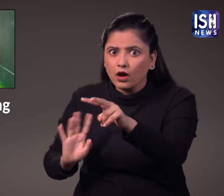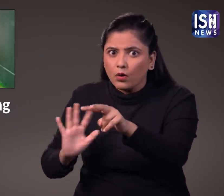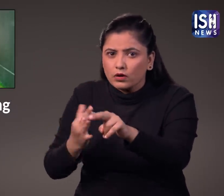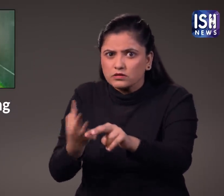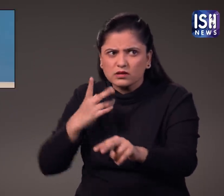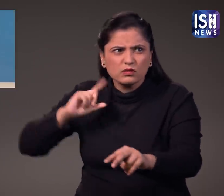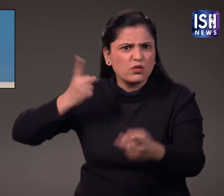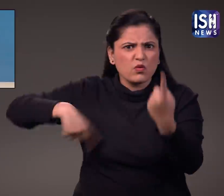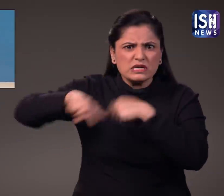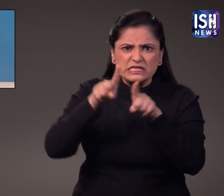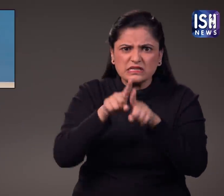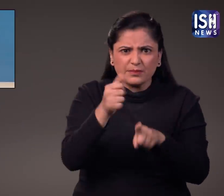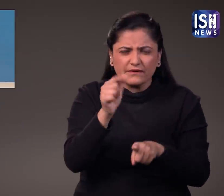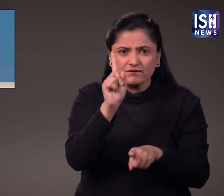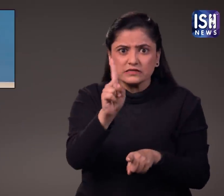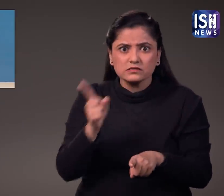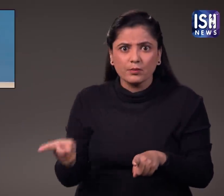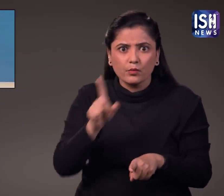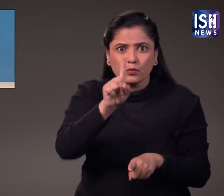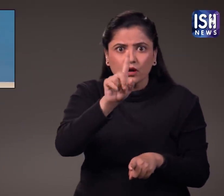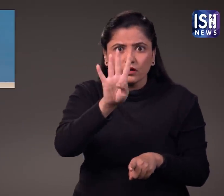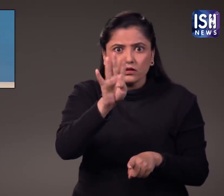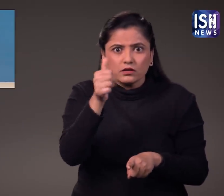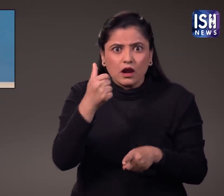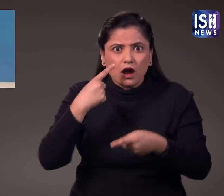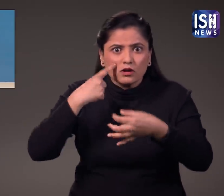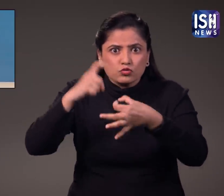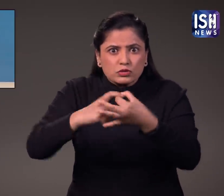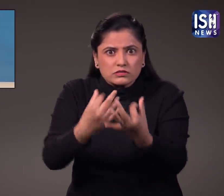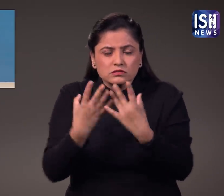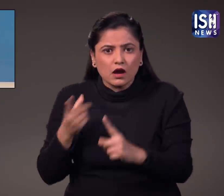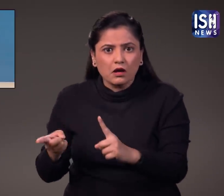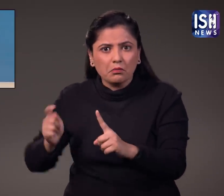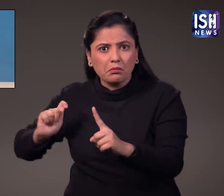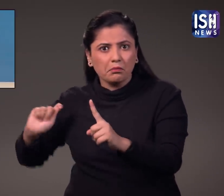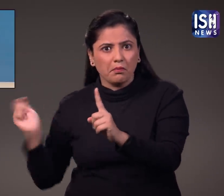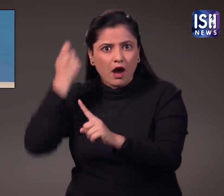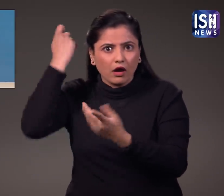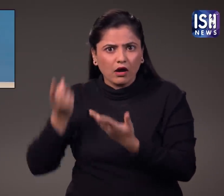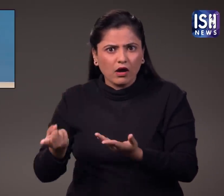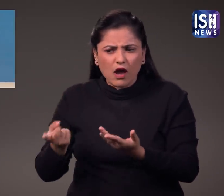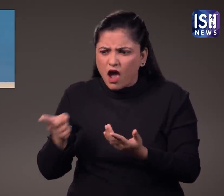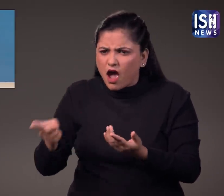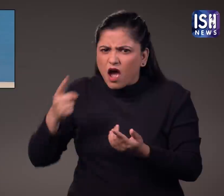He is the only person to have an IQ of 146.